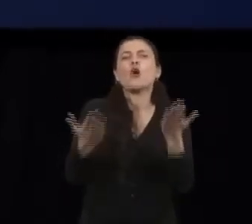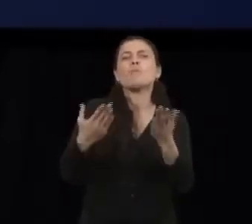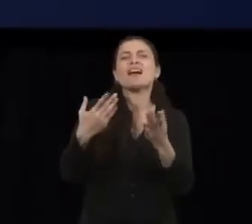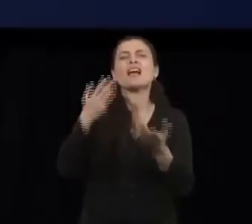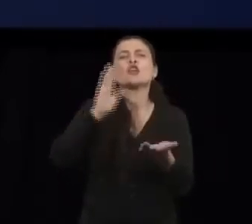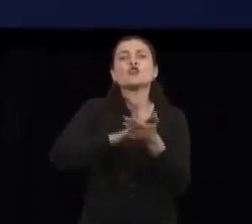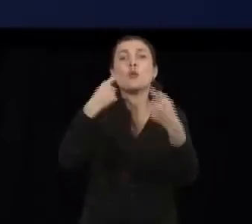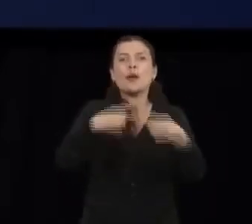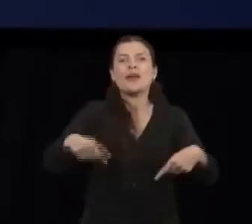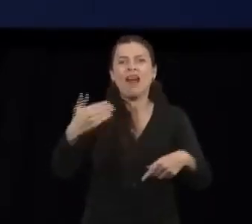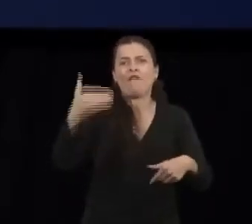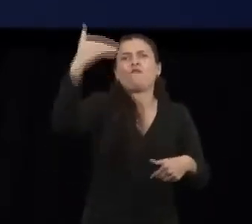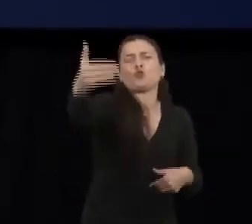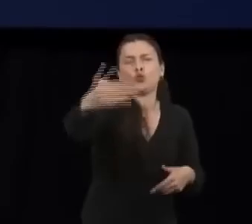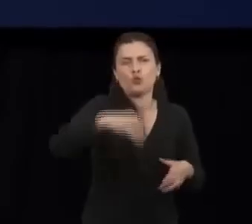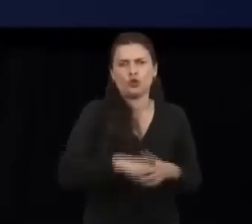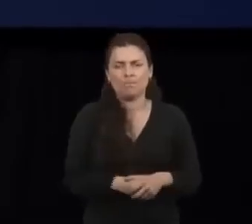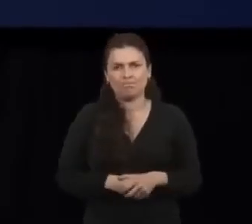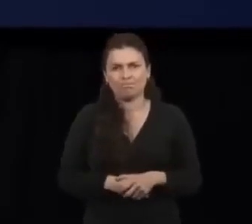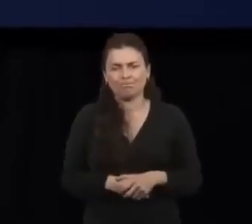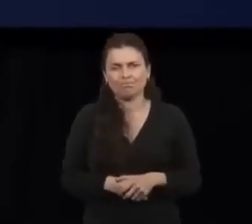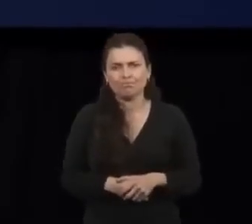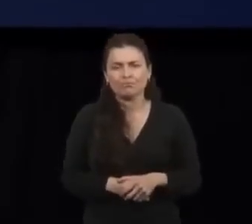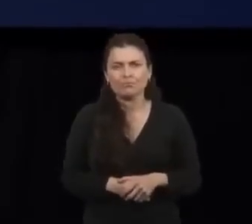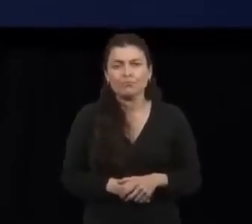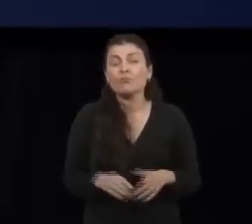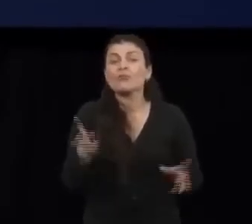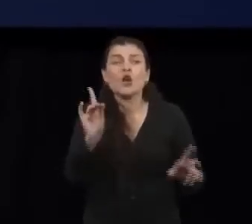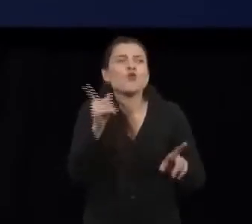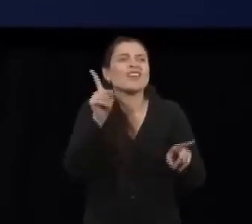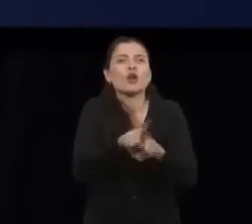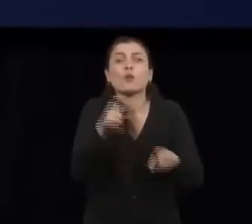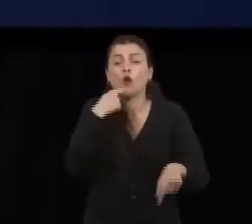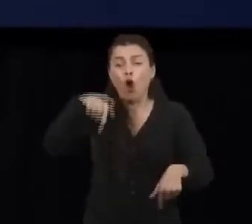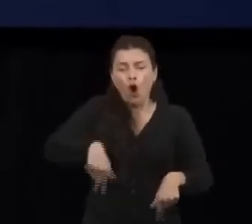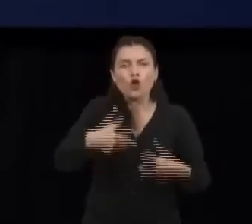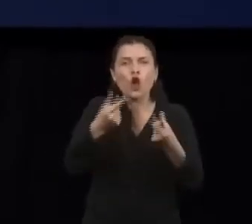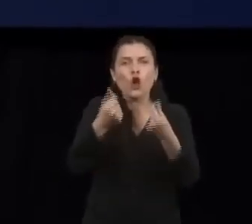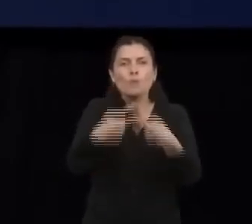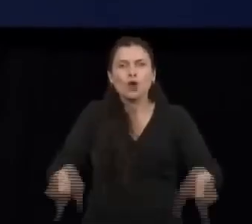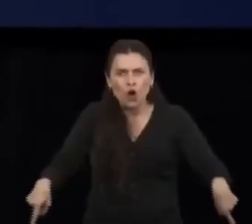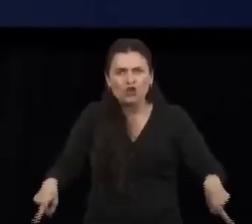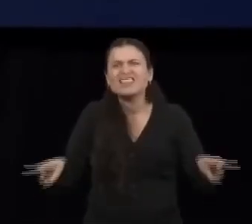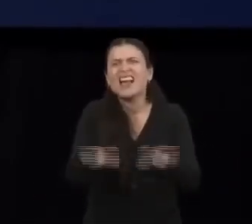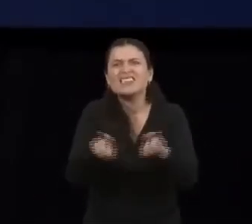That is, you are not given the same thing to consume today as to consume tomorrow.